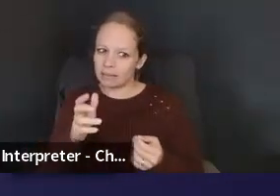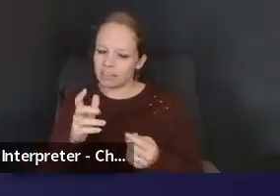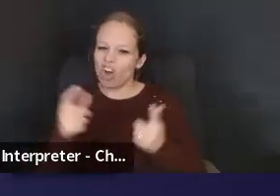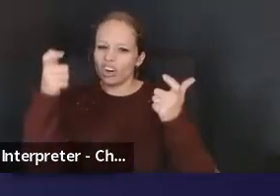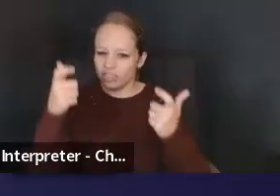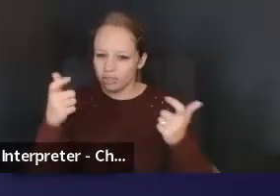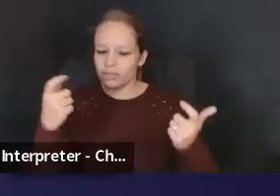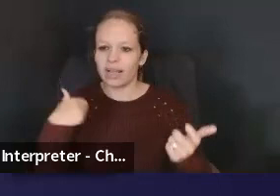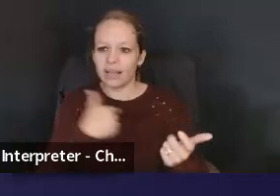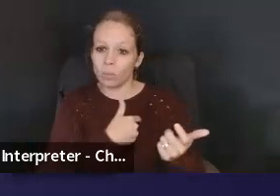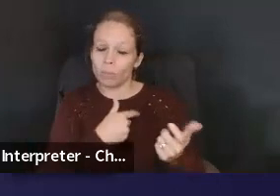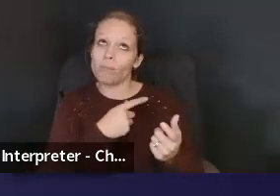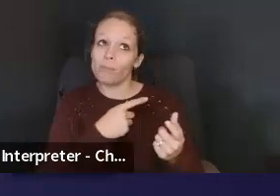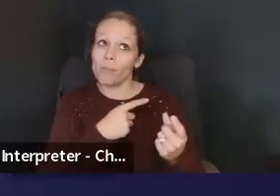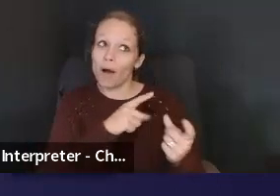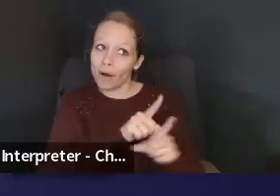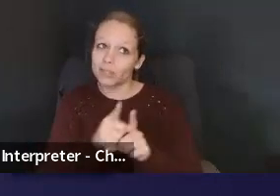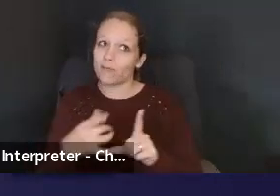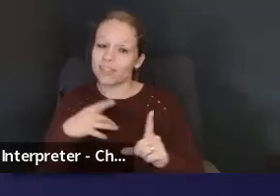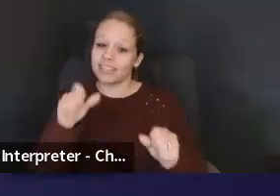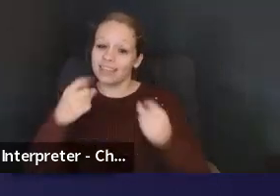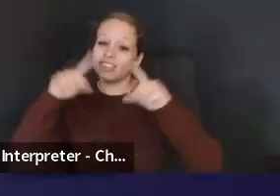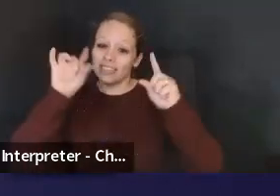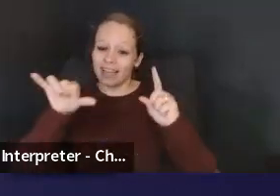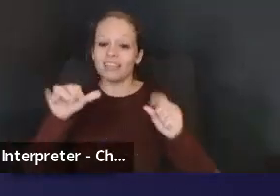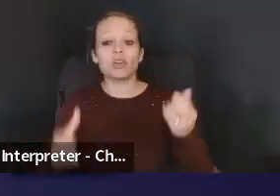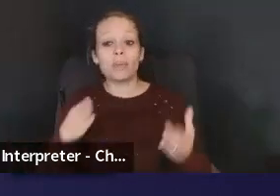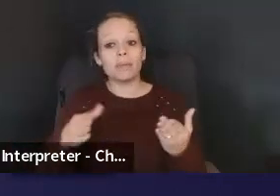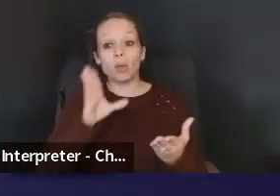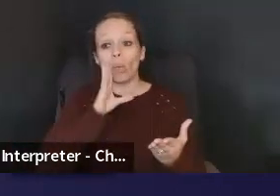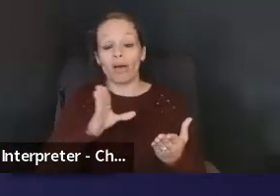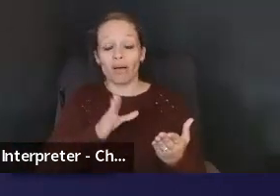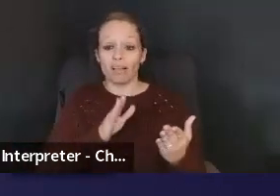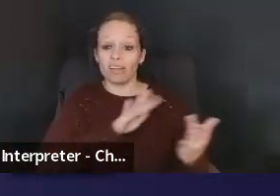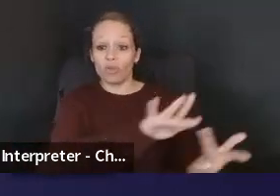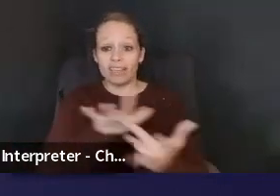we can reach. So, we might reach, you know, 5,000 stakeholders through seminars over the course of a